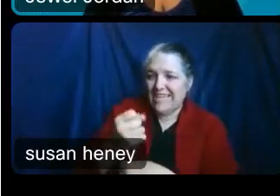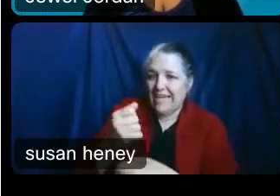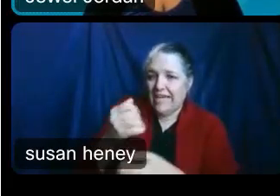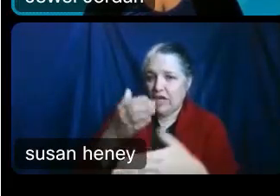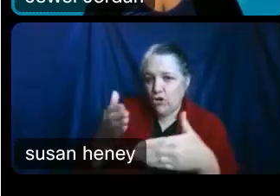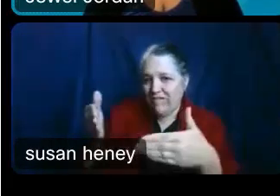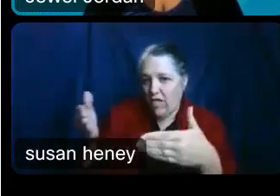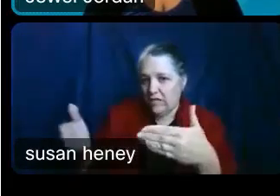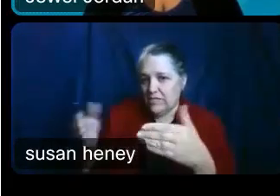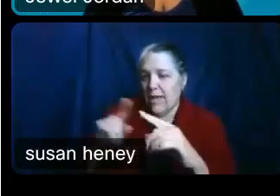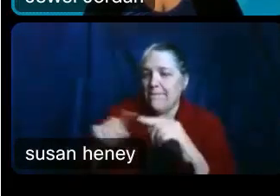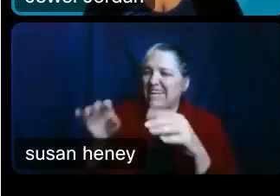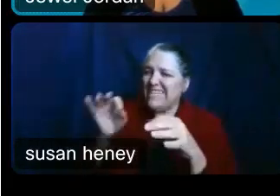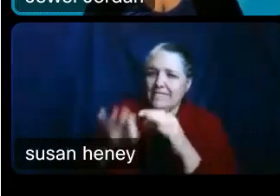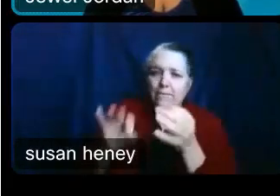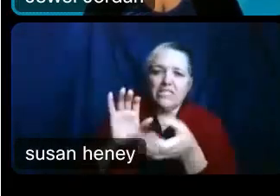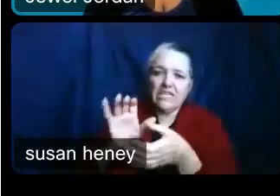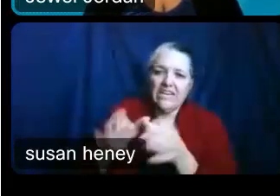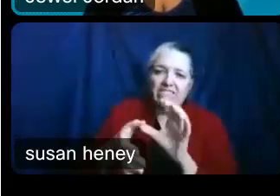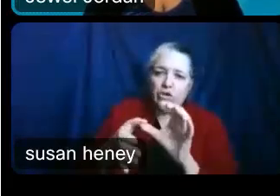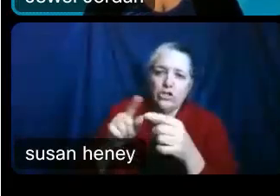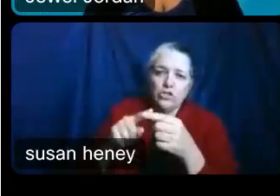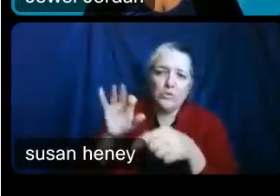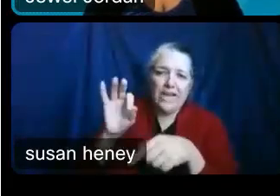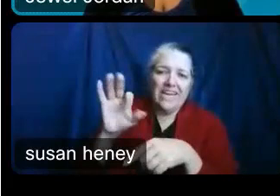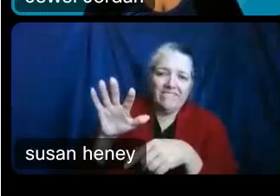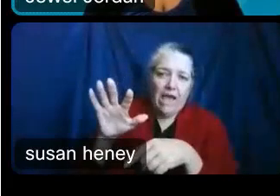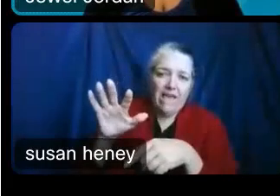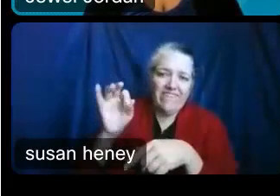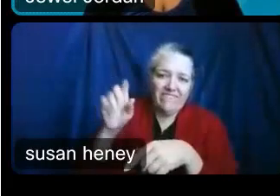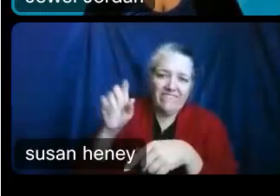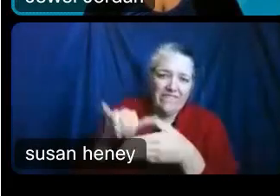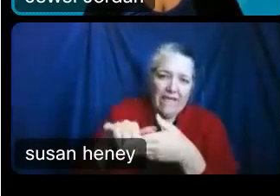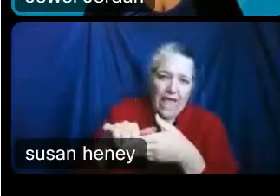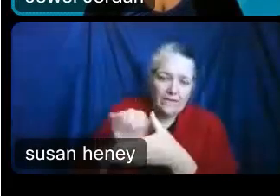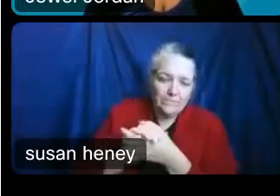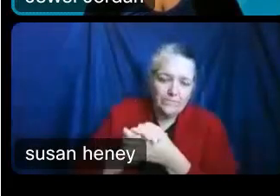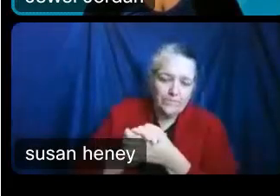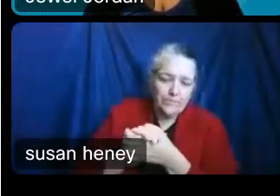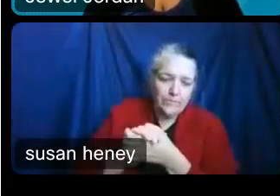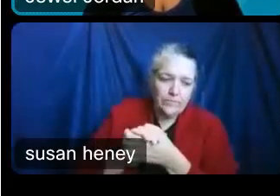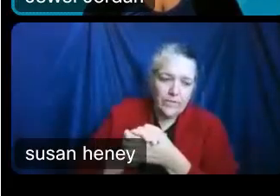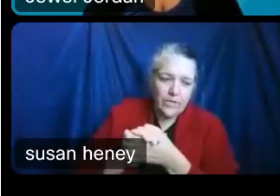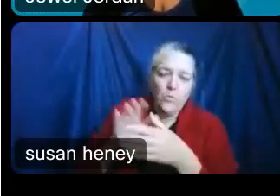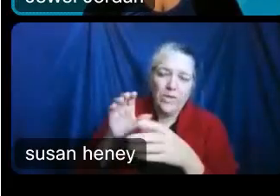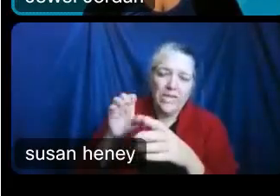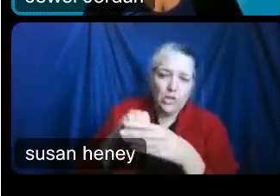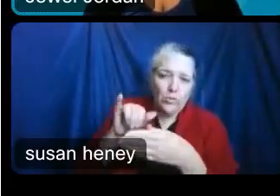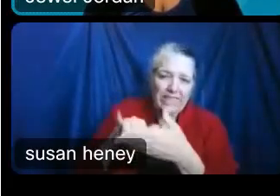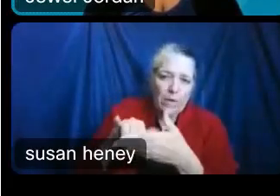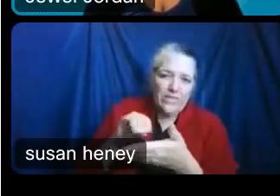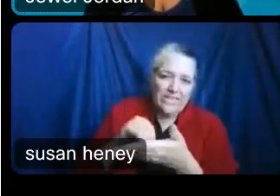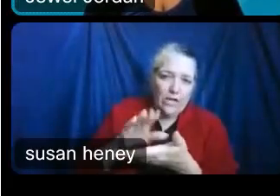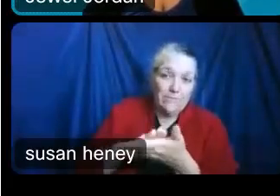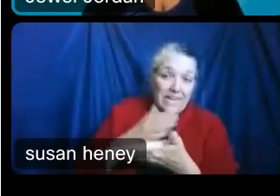convert those to 95% if that’s what you need. That is included in our documentation. Jeff Kupzi: Great. Thank you. >> Jewel Jordan: All right, thank you both.